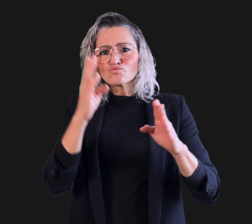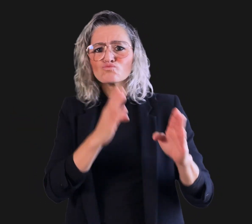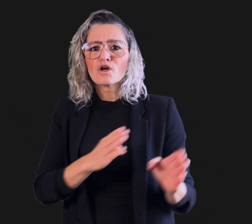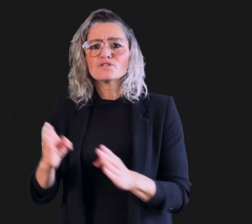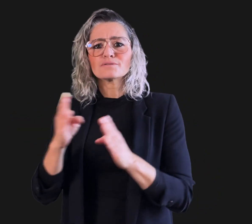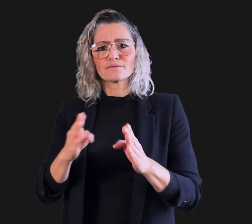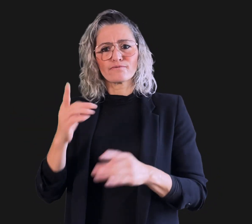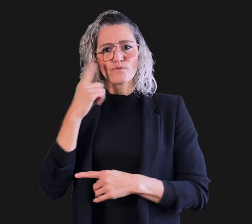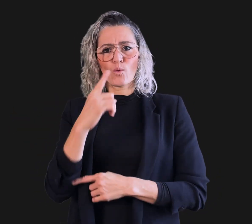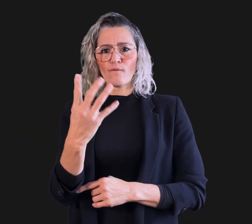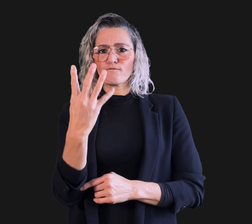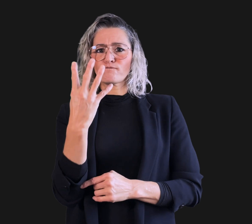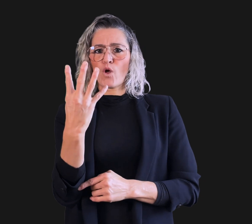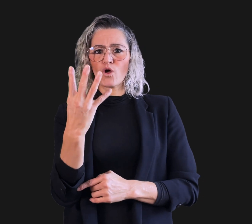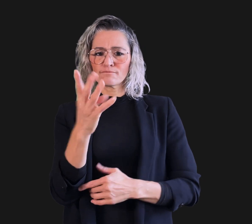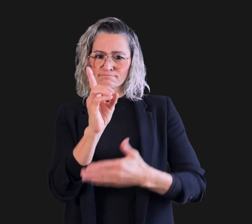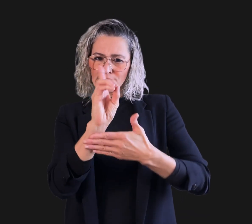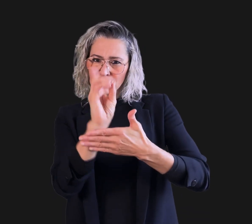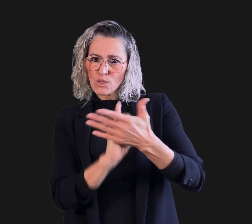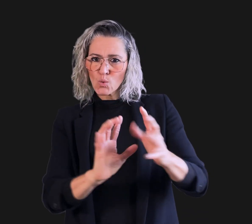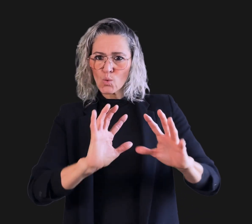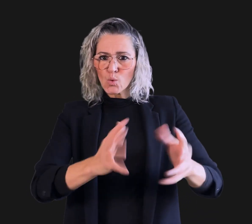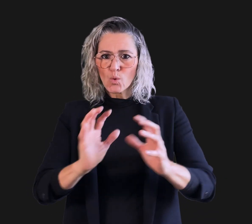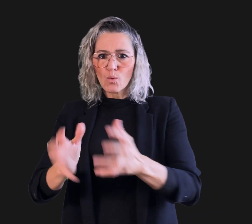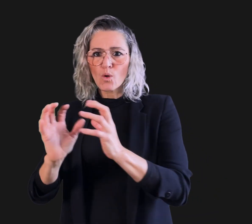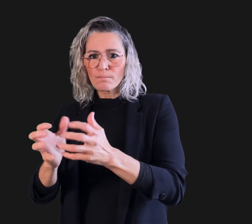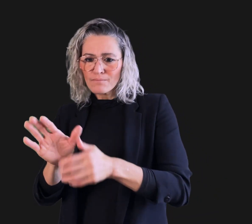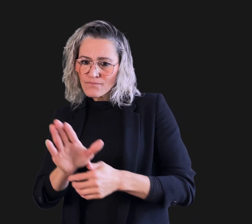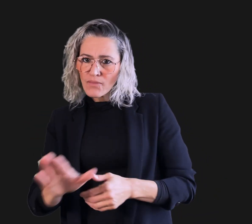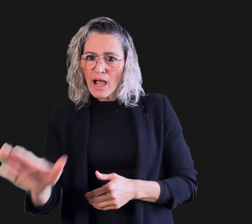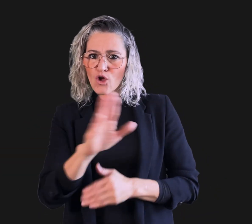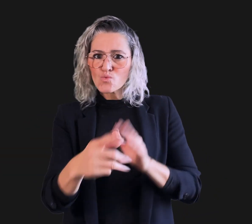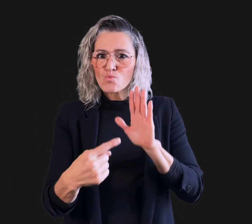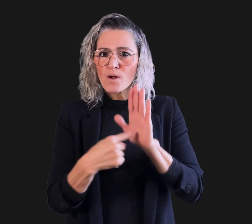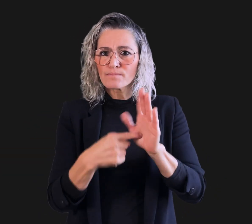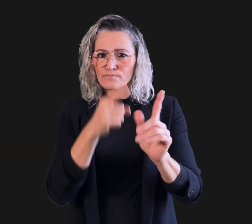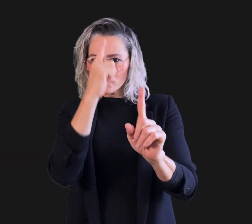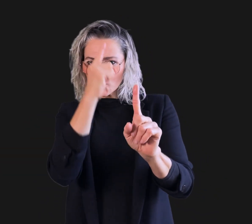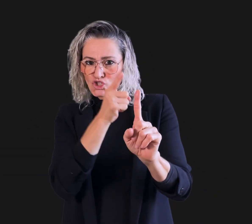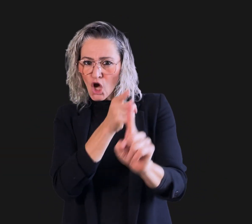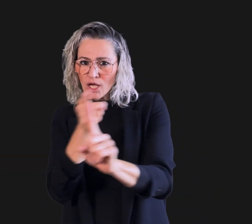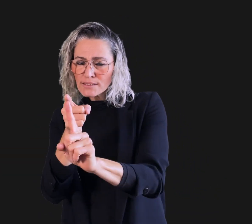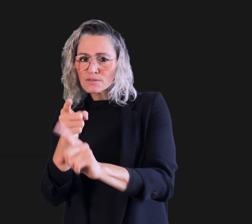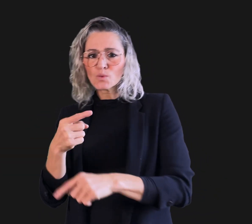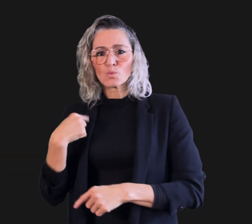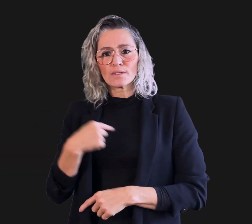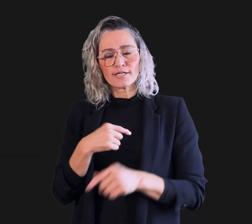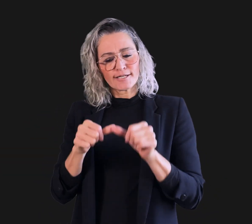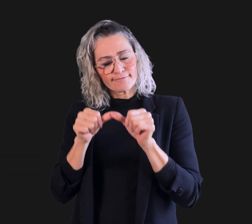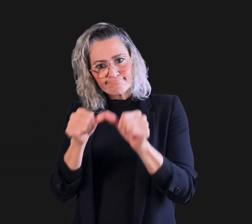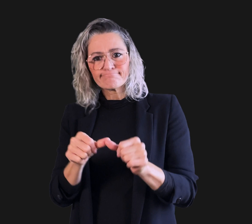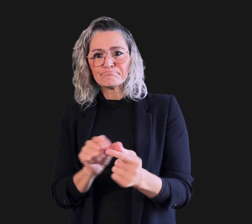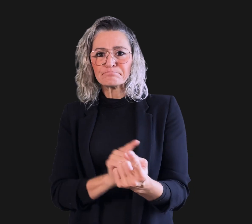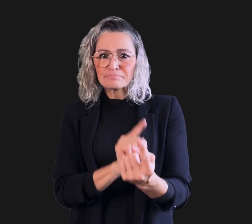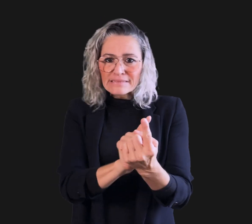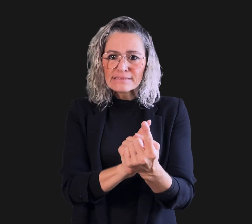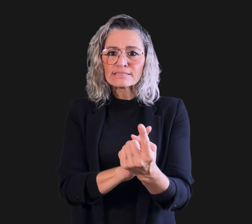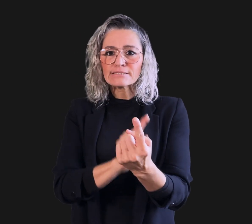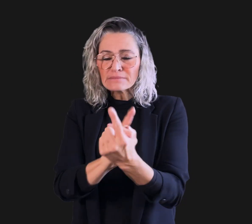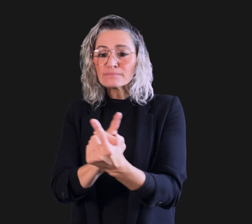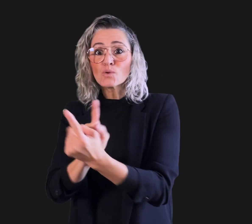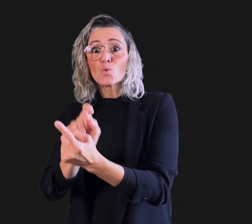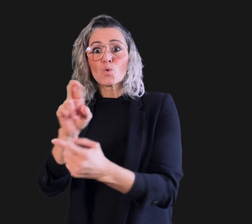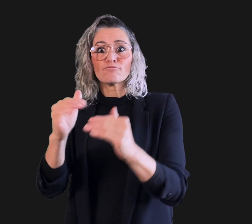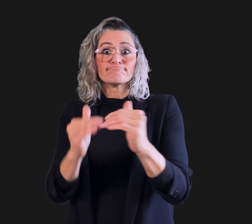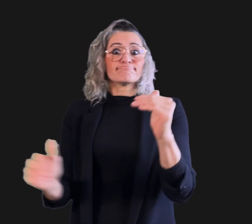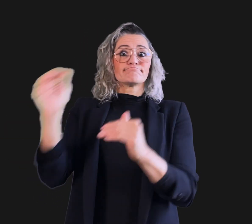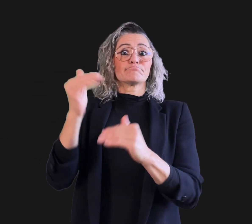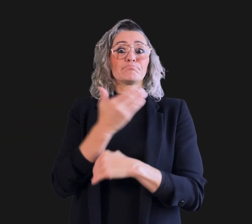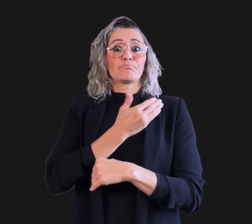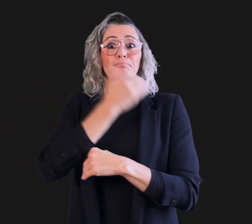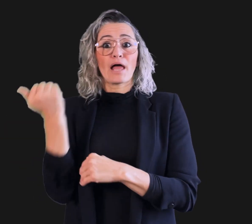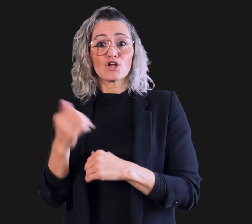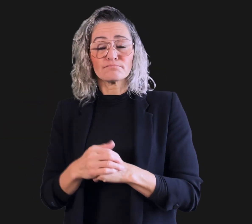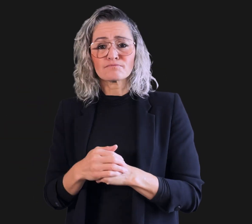or surpass representation targets in each of the four designated groups.